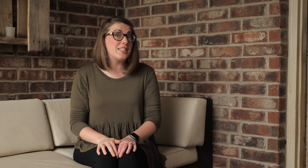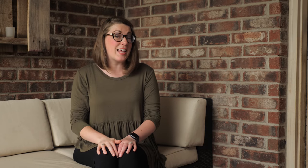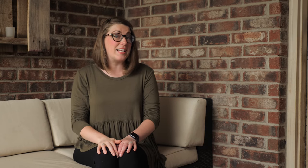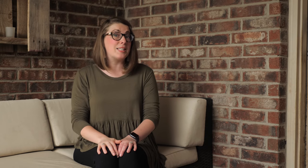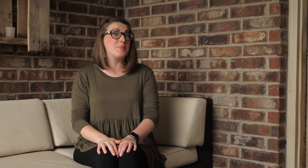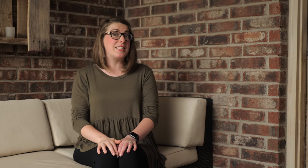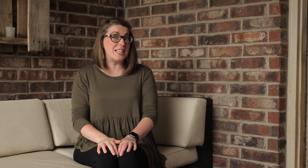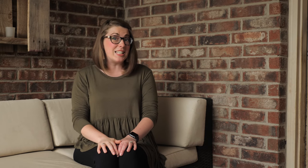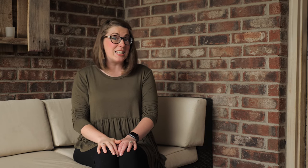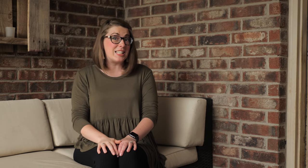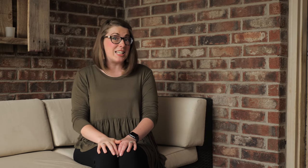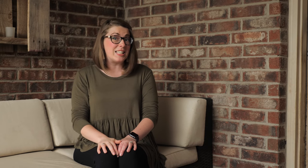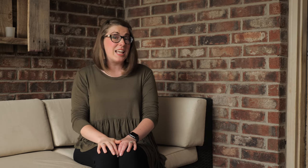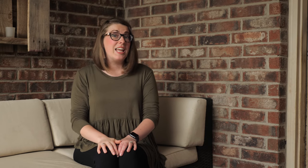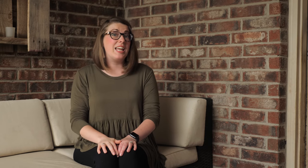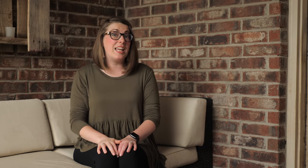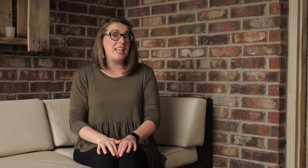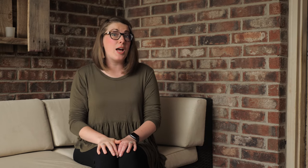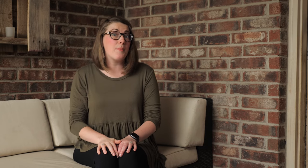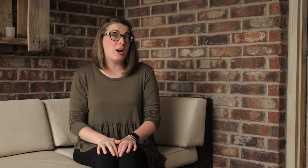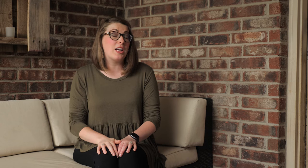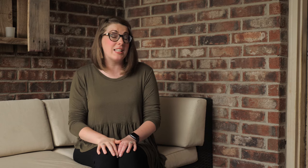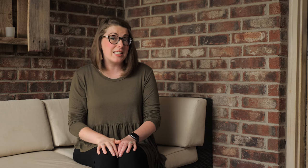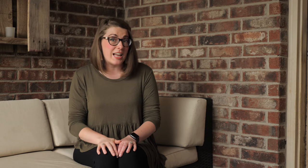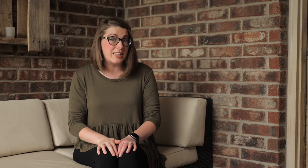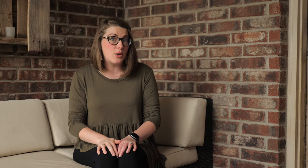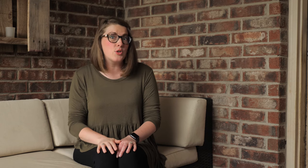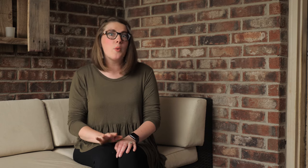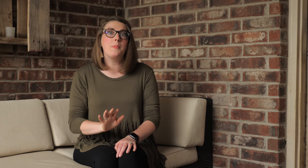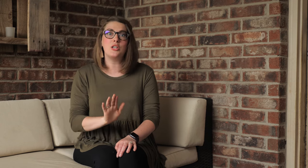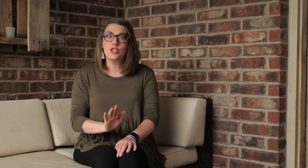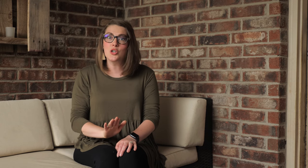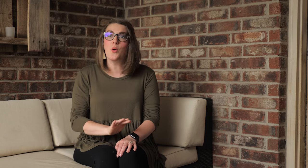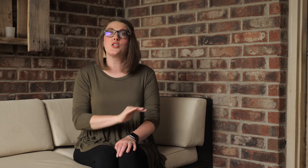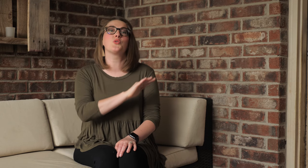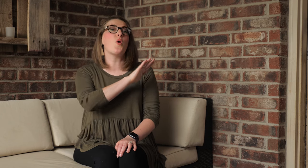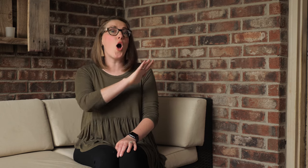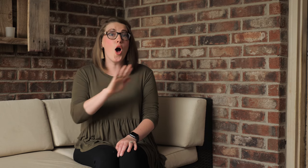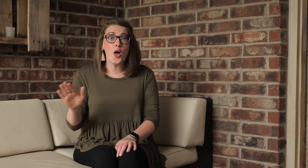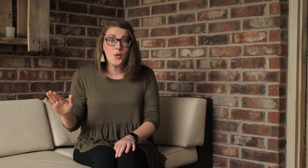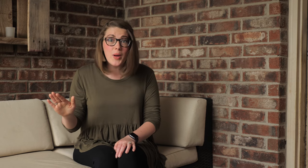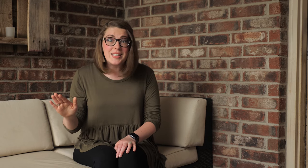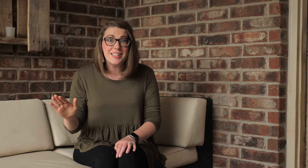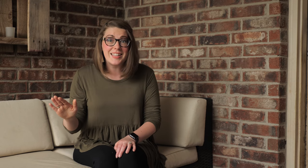to sign some sentences in American Sign Language be sure to watch through all the way to the